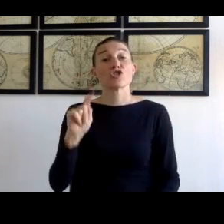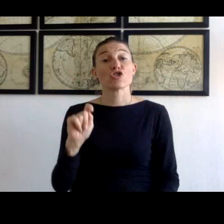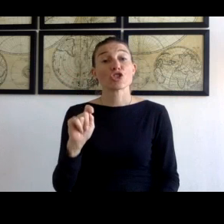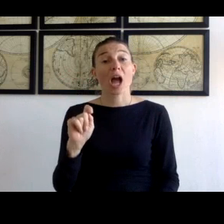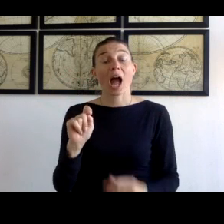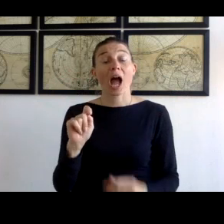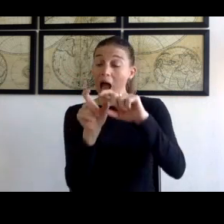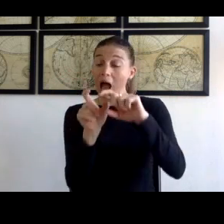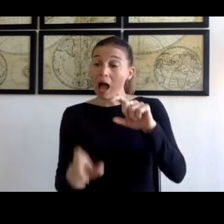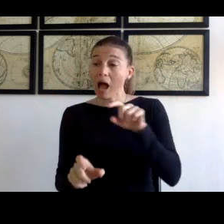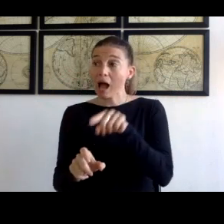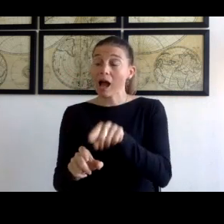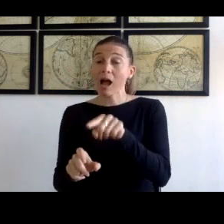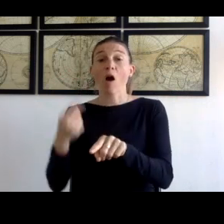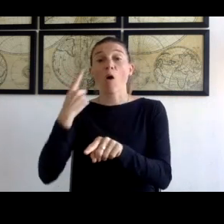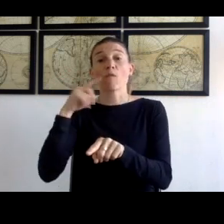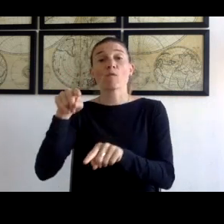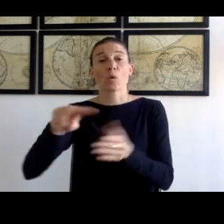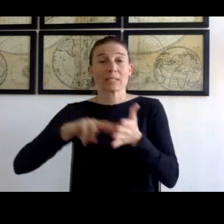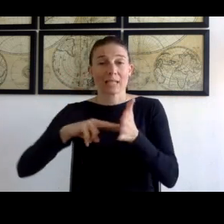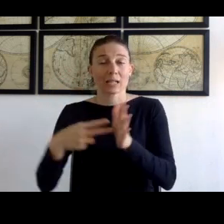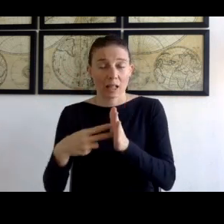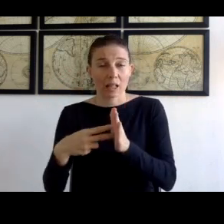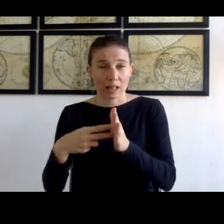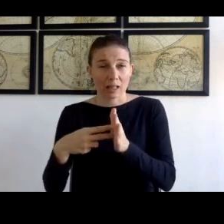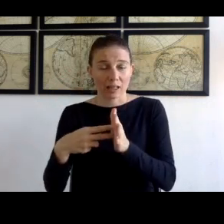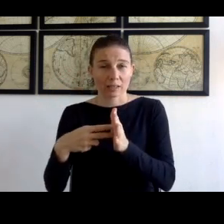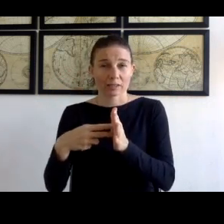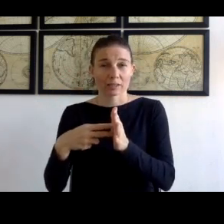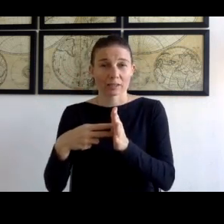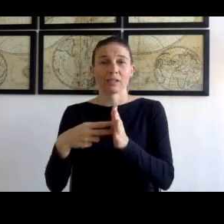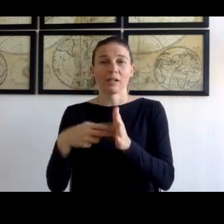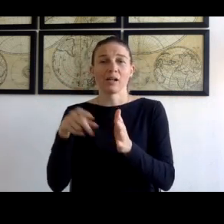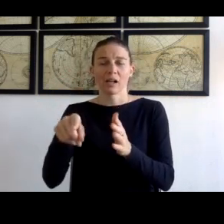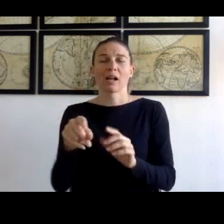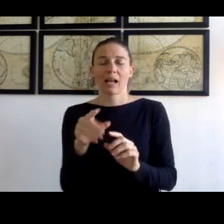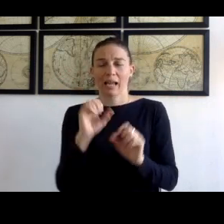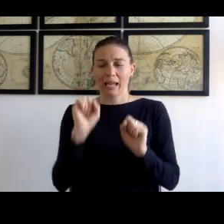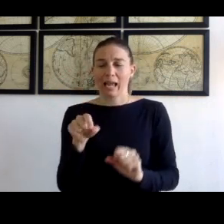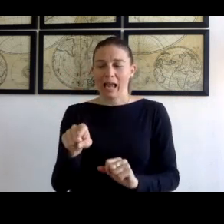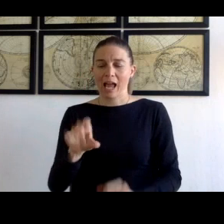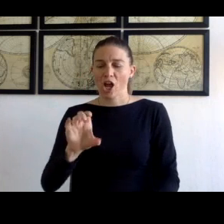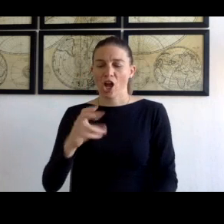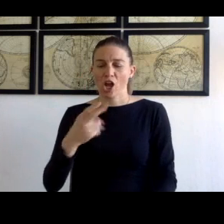So if you need support with anything that would be in the chat box. Just to distinguish the two.